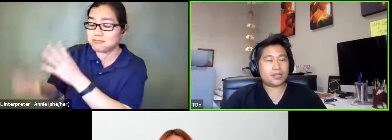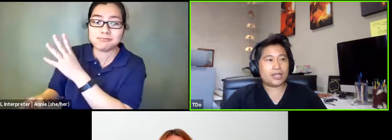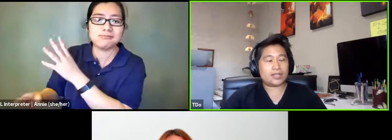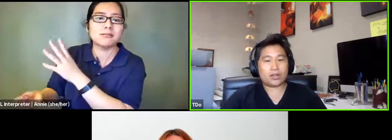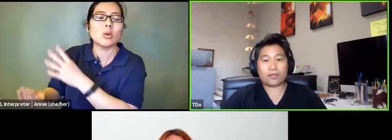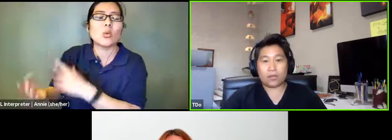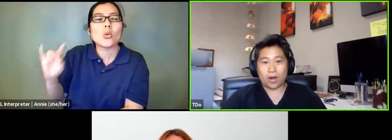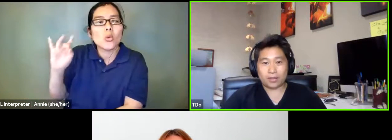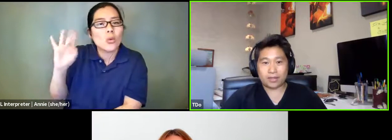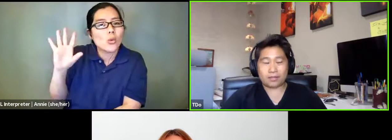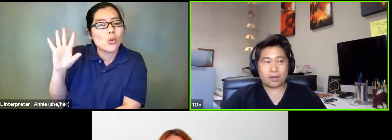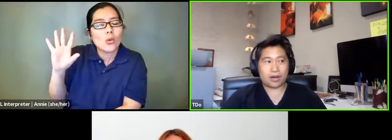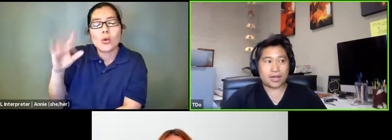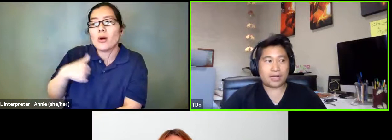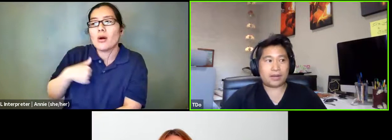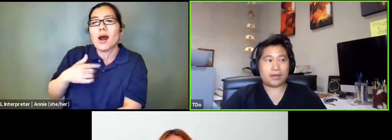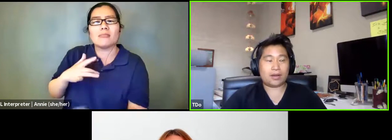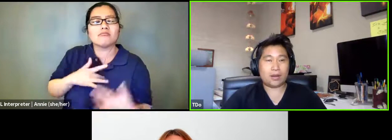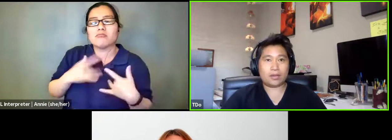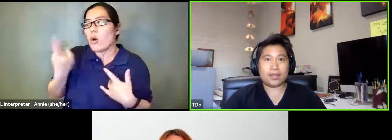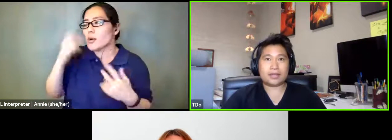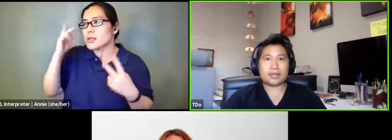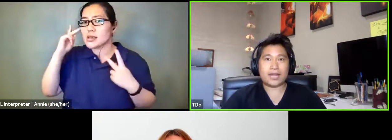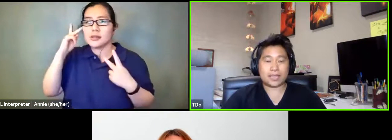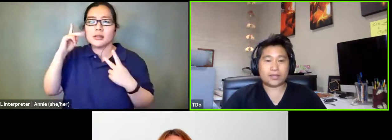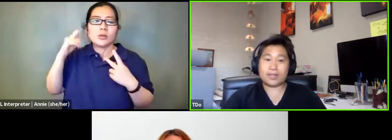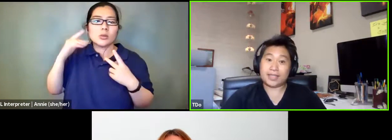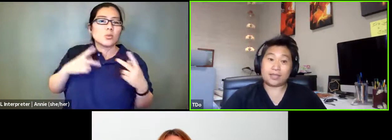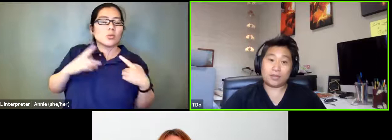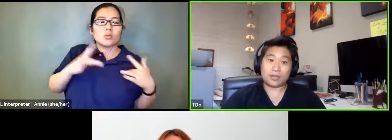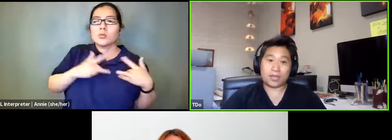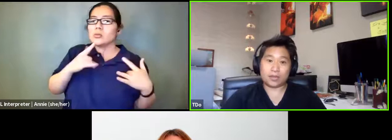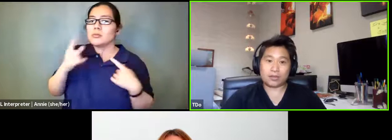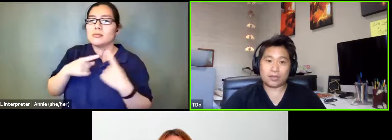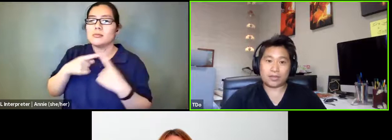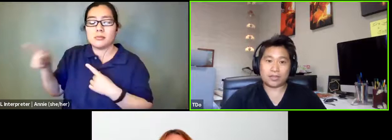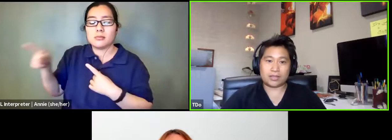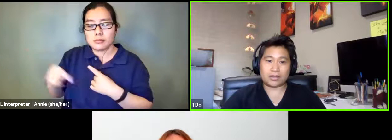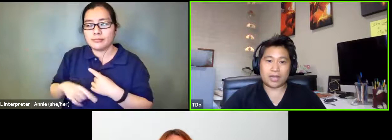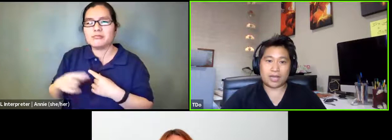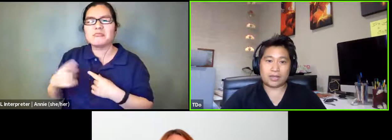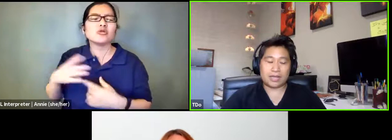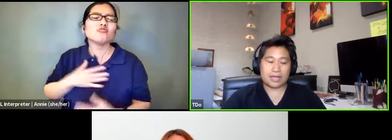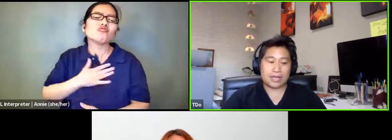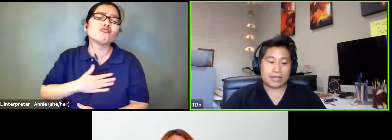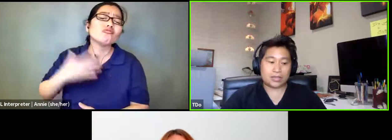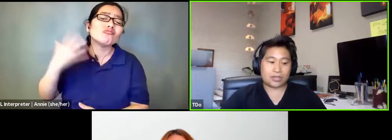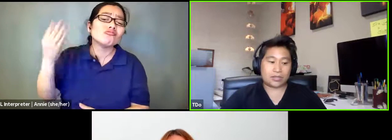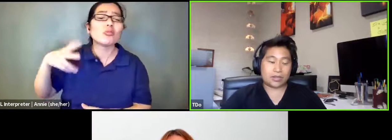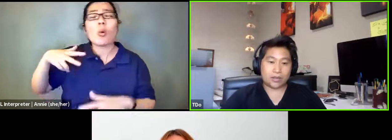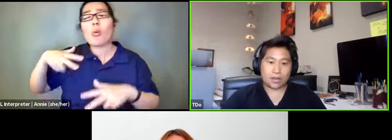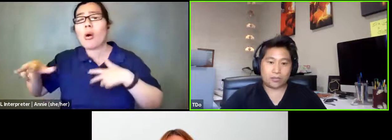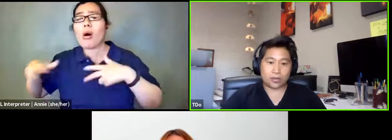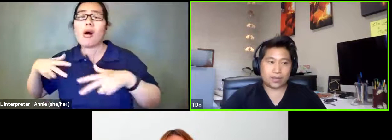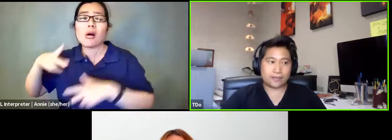She likes to go for walks in the park and I always ask her to text me when I know she is home and OK and she is in southern California.